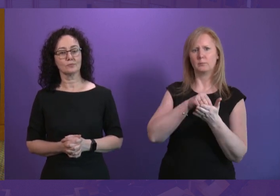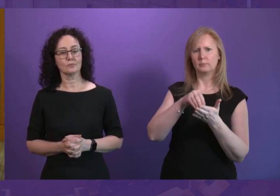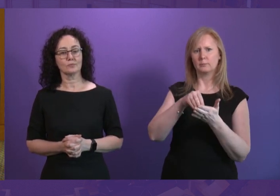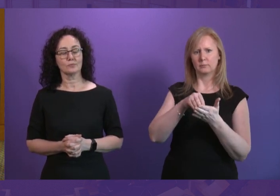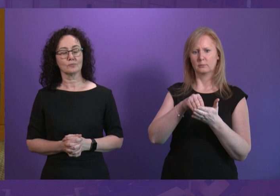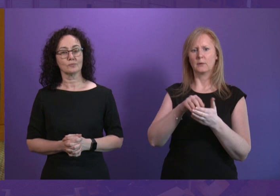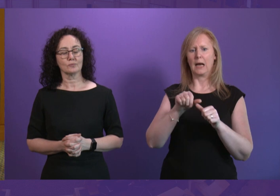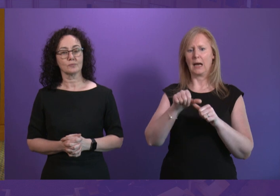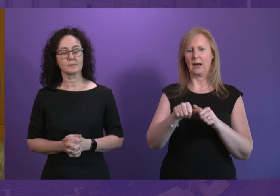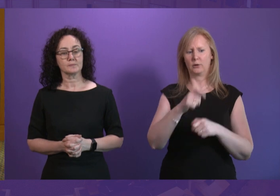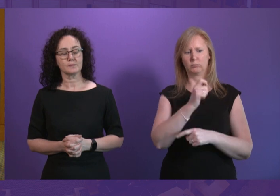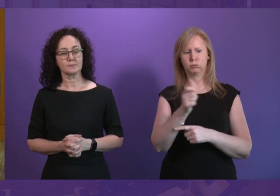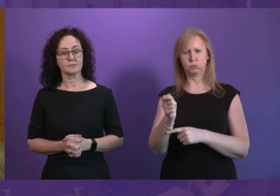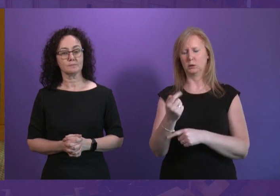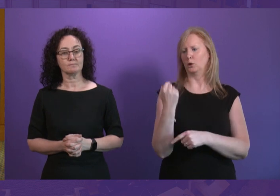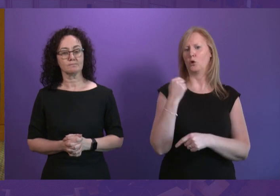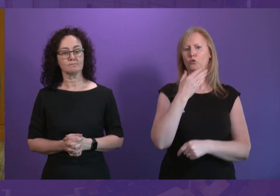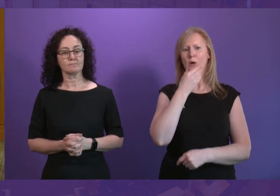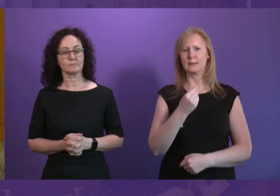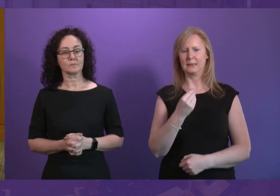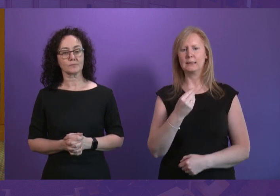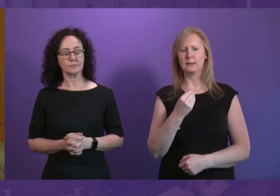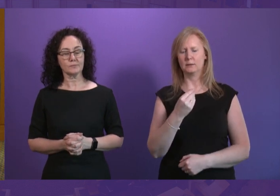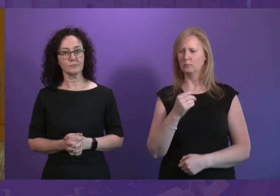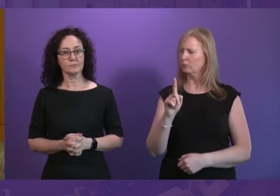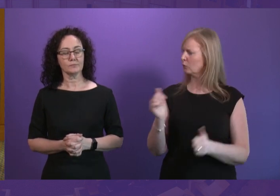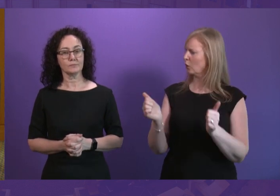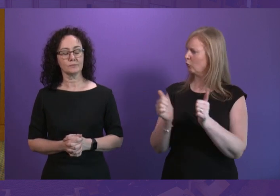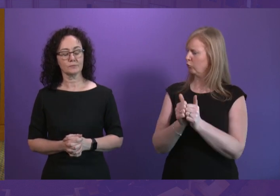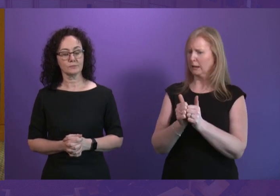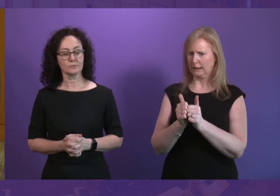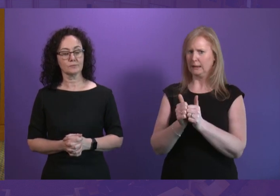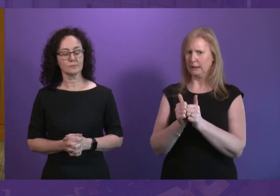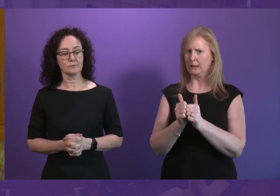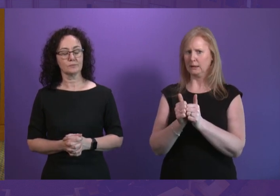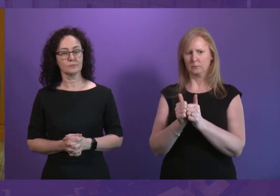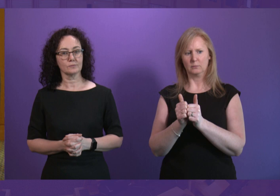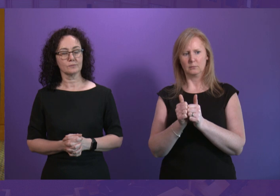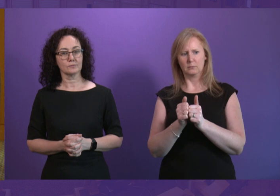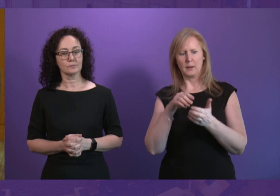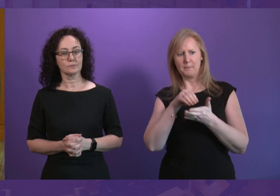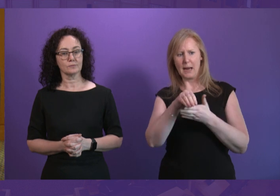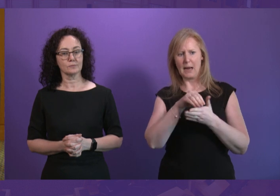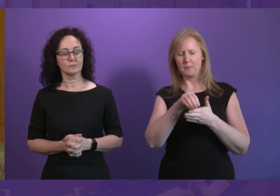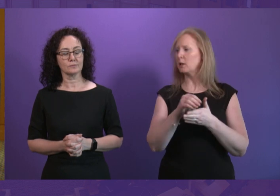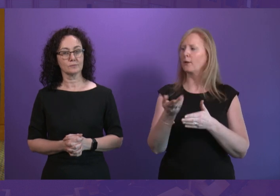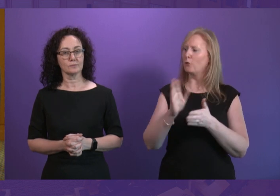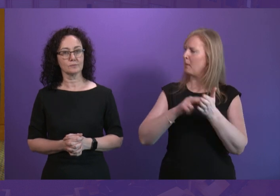go at Christmas. Does the First Minister agree that any outstanding payments from NHS boards